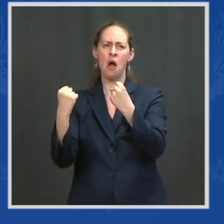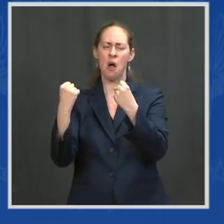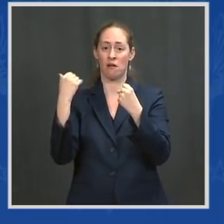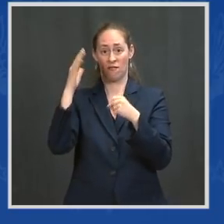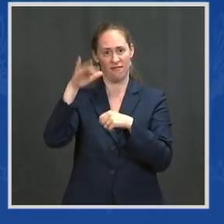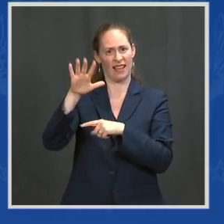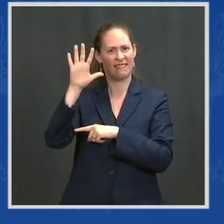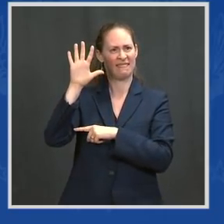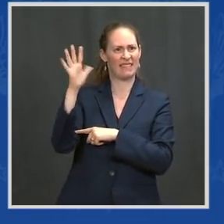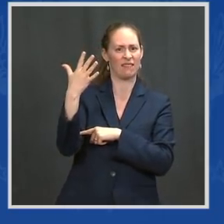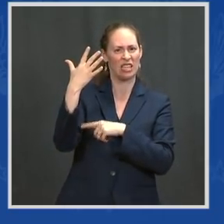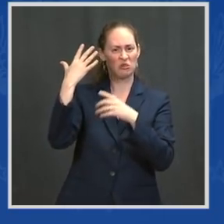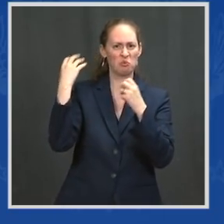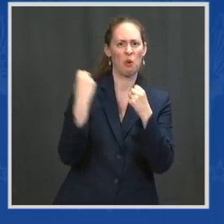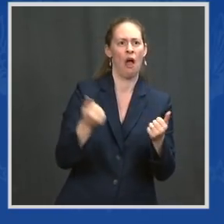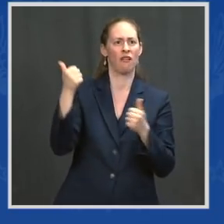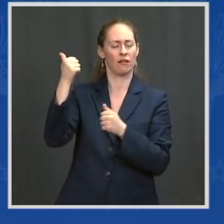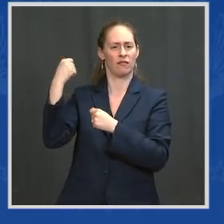to hit mainland US in modern history.